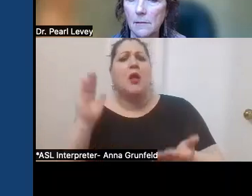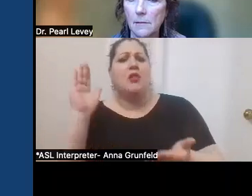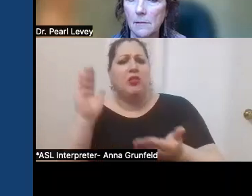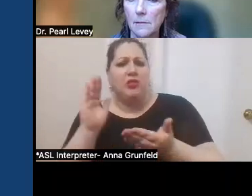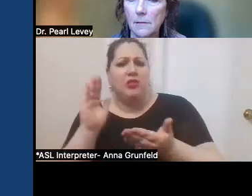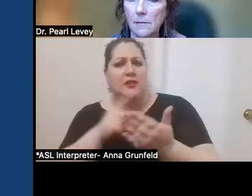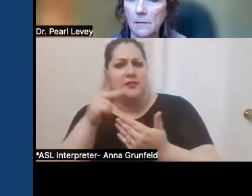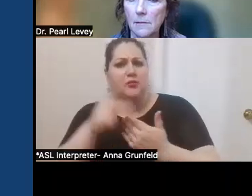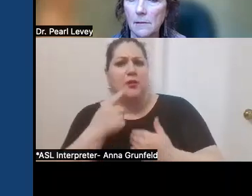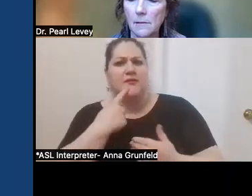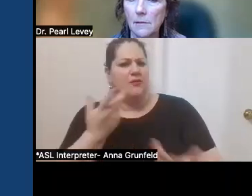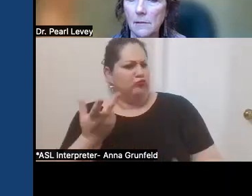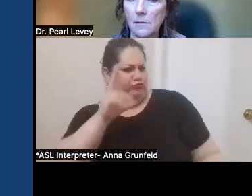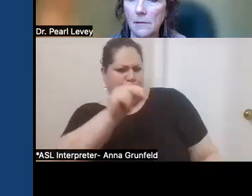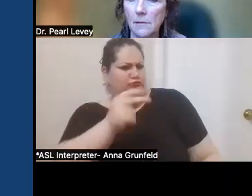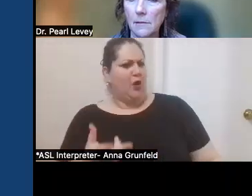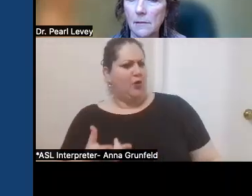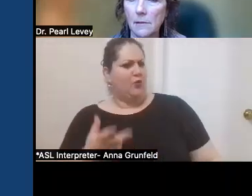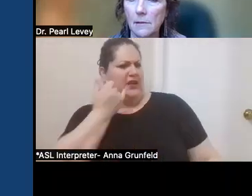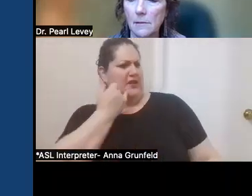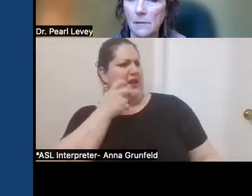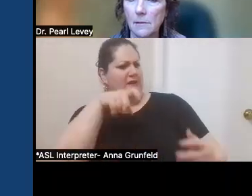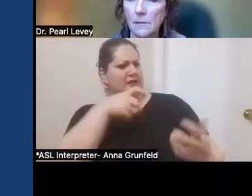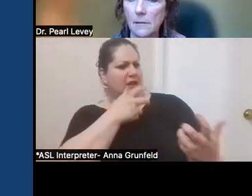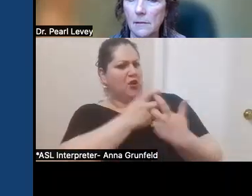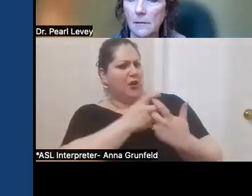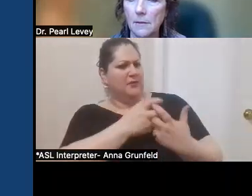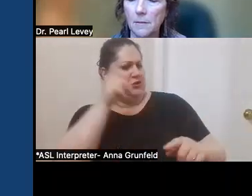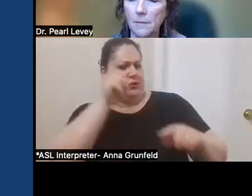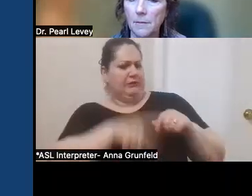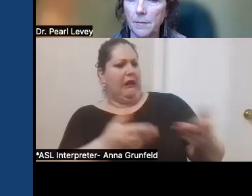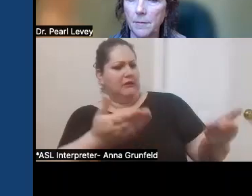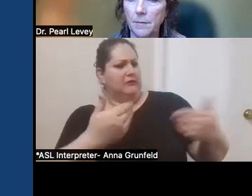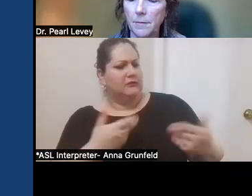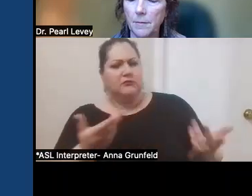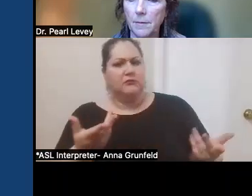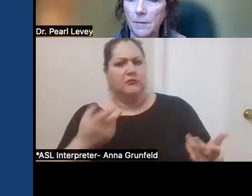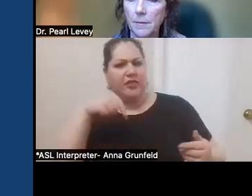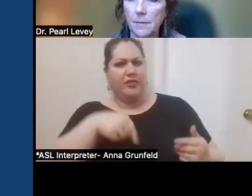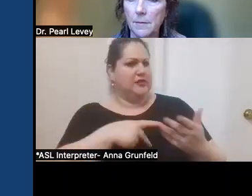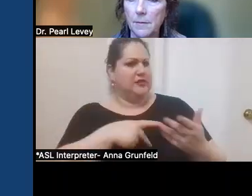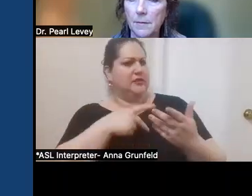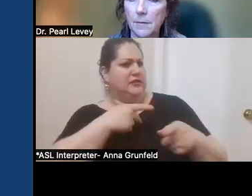If they need accommodations, they can’t do this, this specialty or this rotation. So we're seeing.